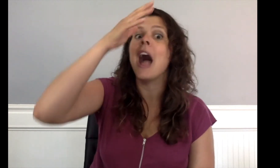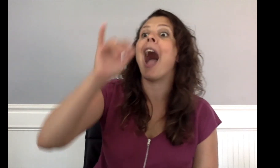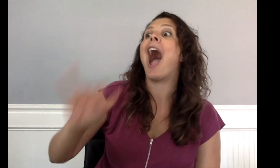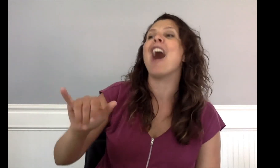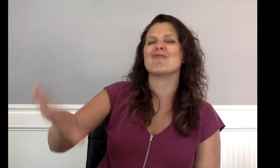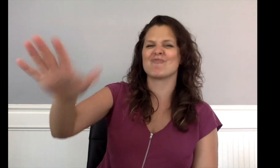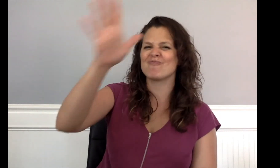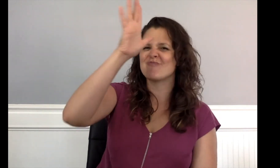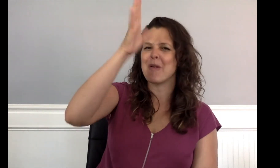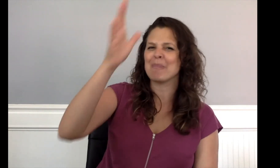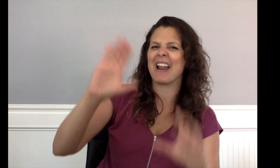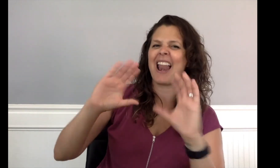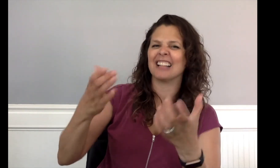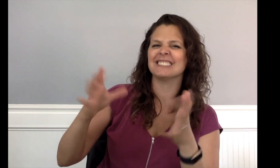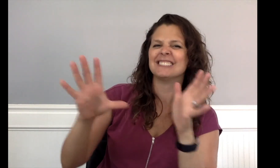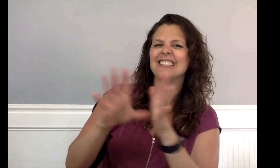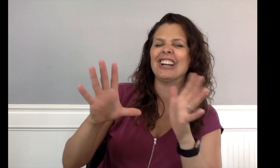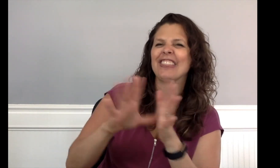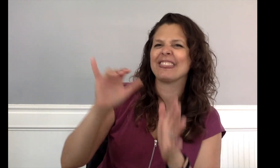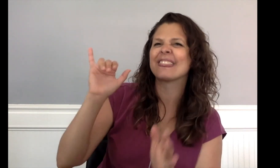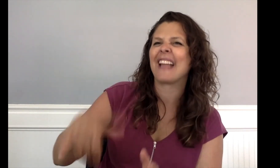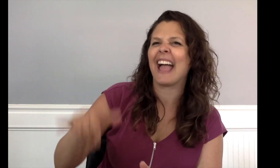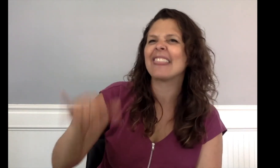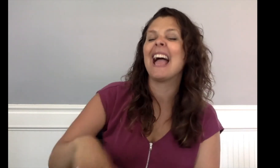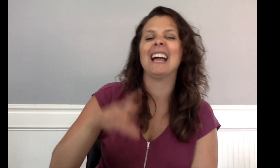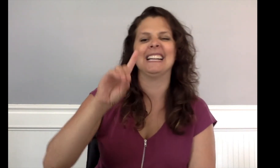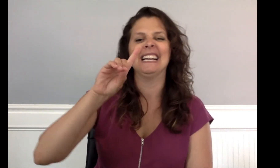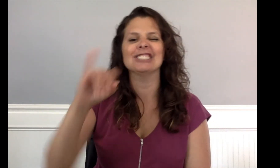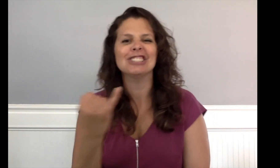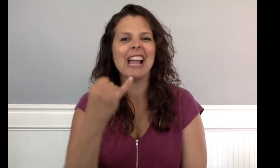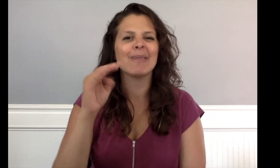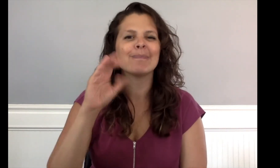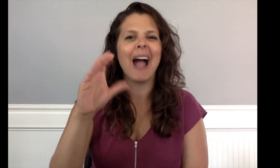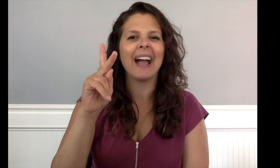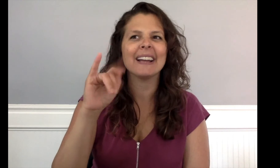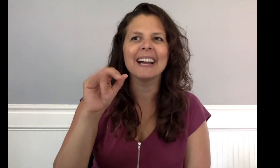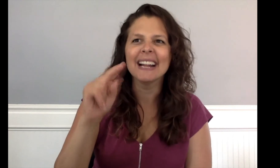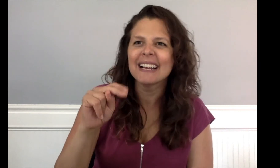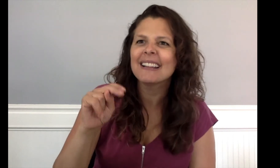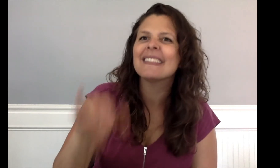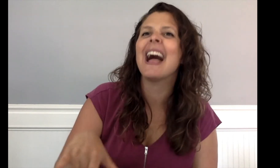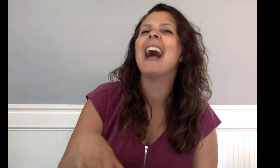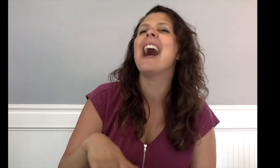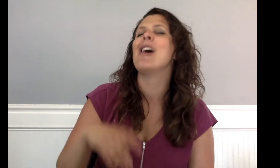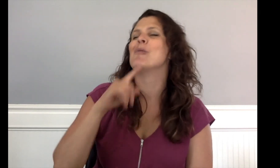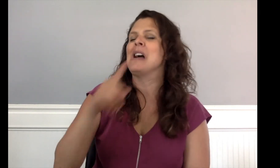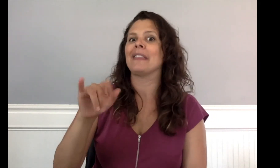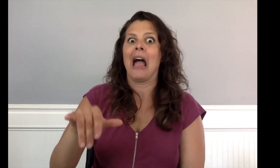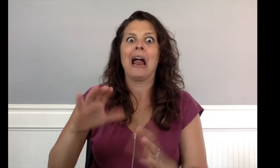“Ah! Grandpa’s class! And D. J. McKinnon’s class!